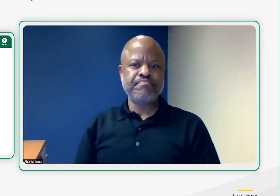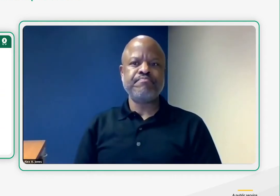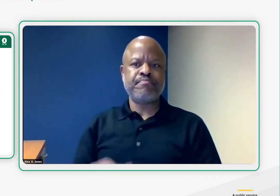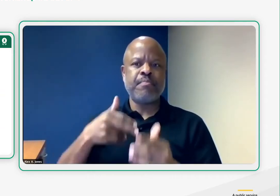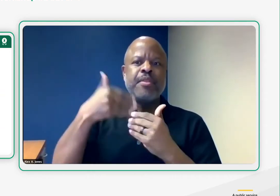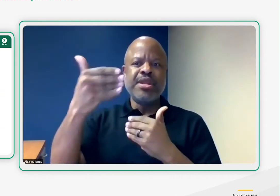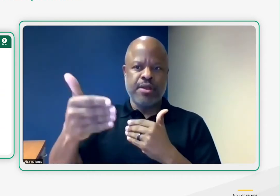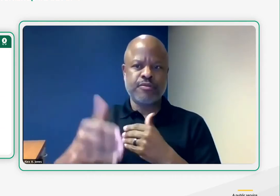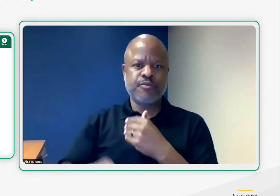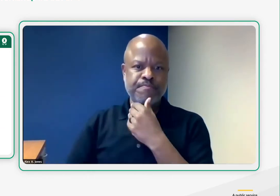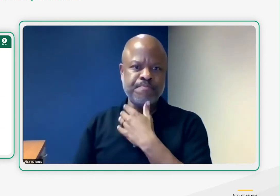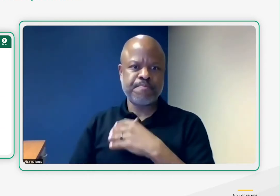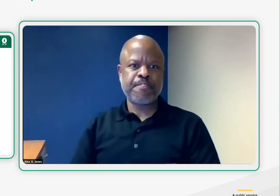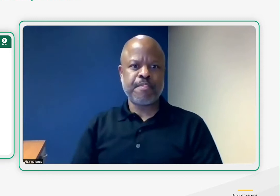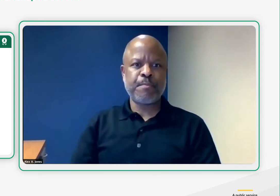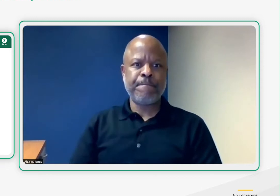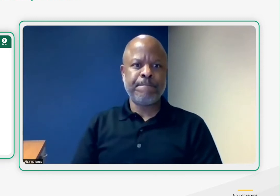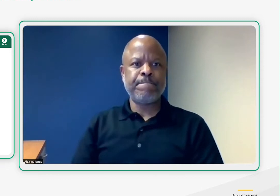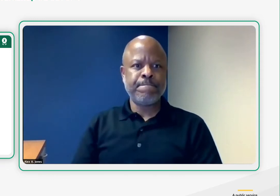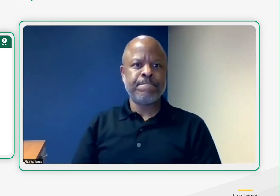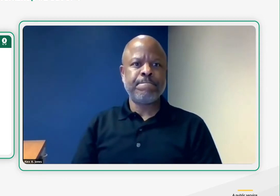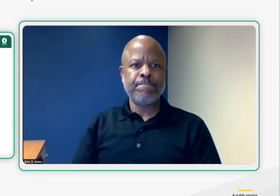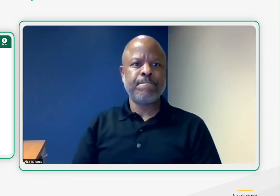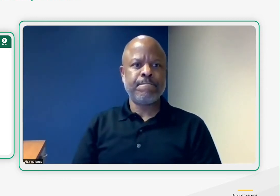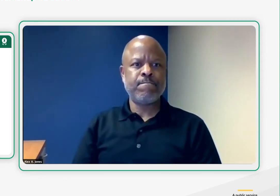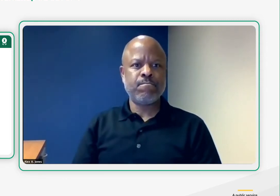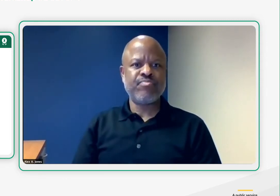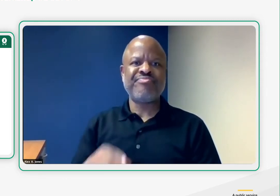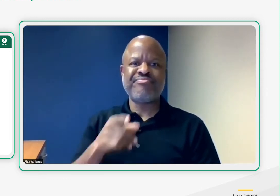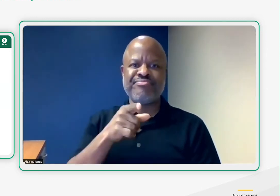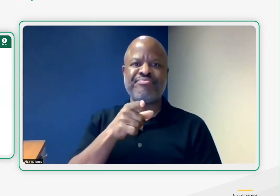Next slide, please.